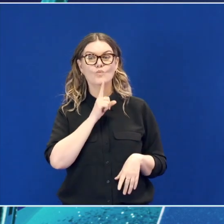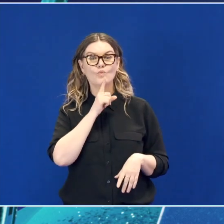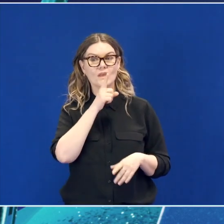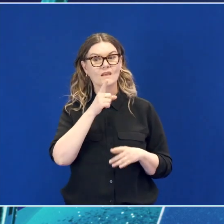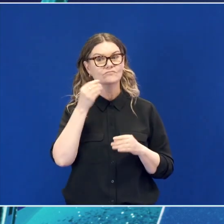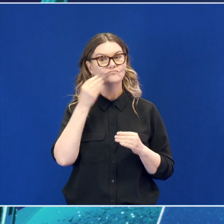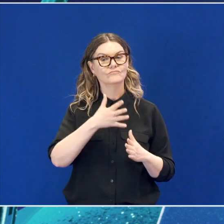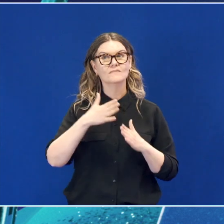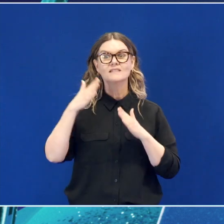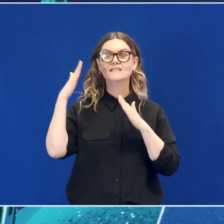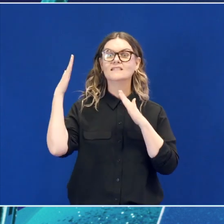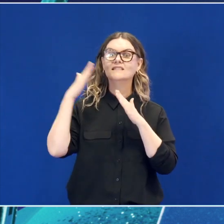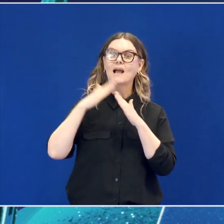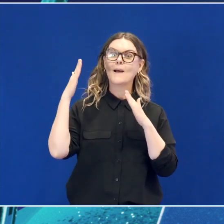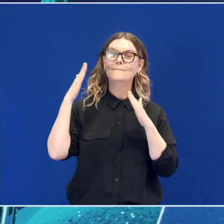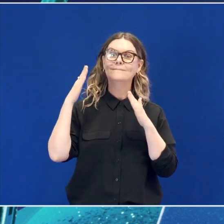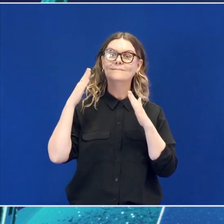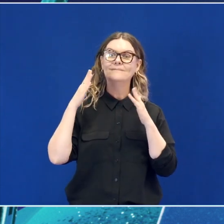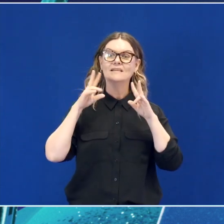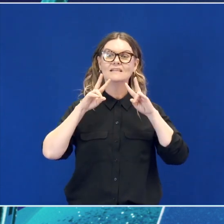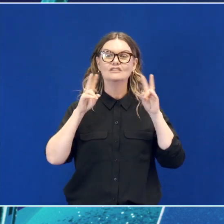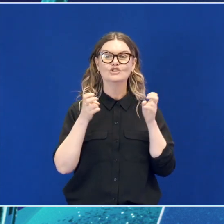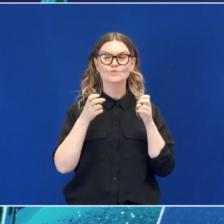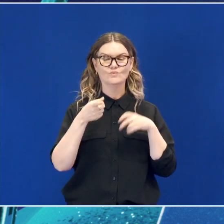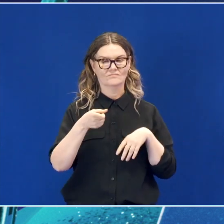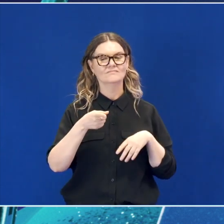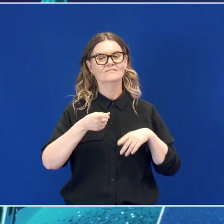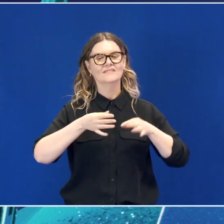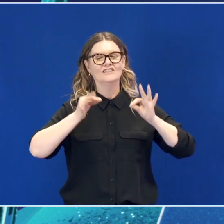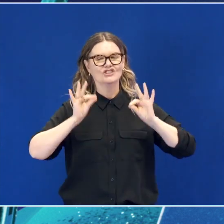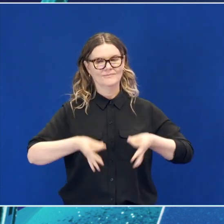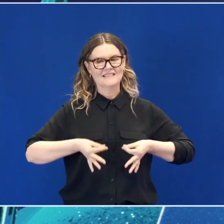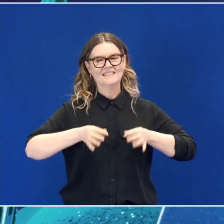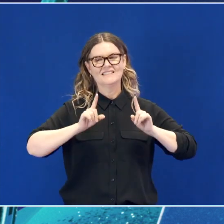Okay. Wow, that was succinct. That was -- yeah, it was really -- We got an extra five minutes on that one. Yeah.